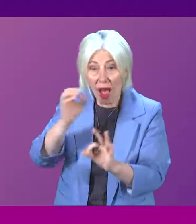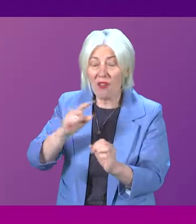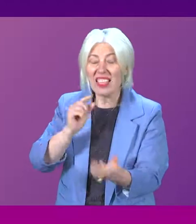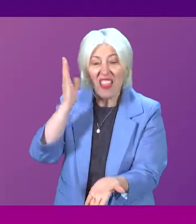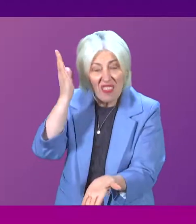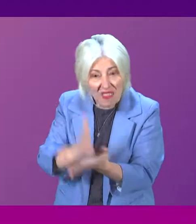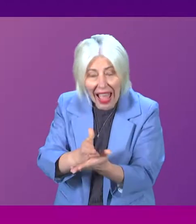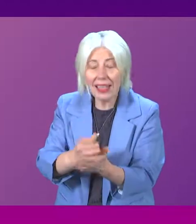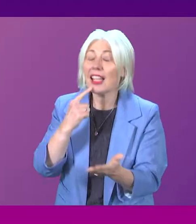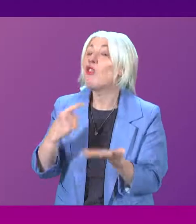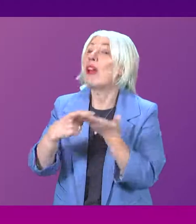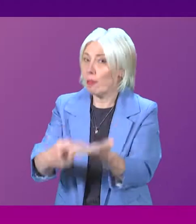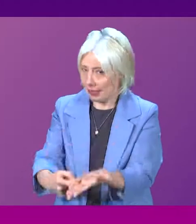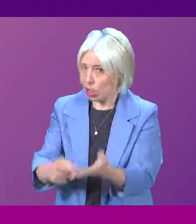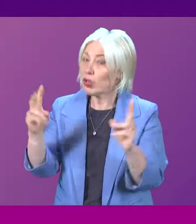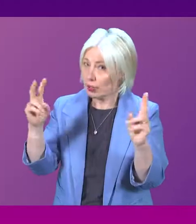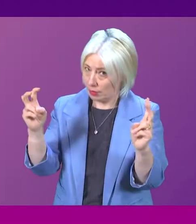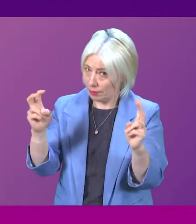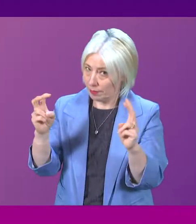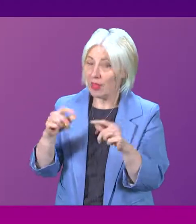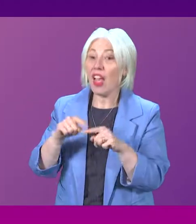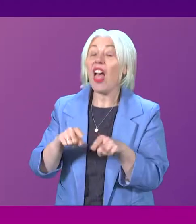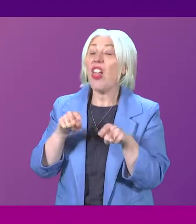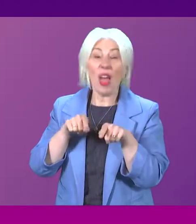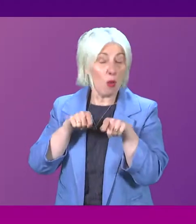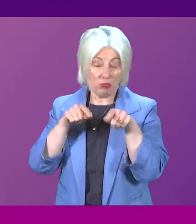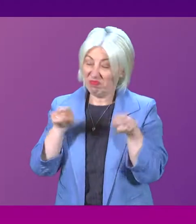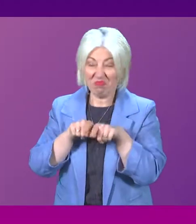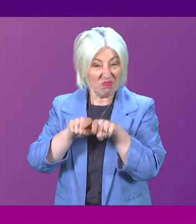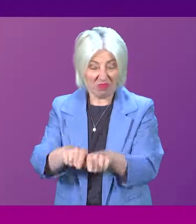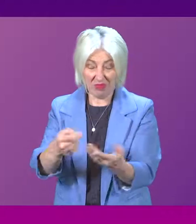That requirement will co-exist with current references in the terms of reference to “Convention